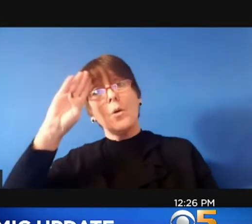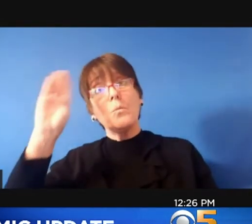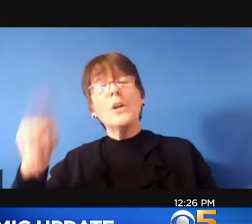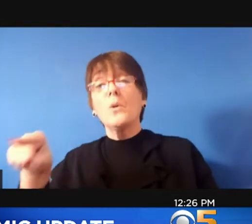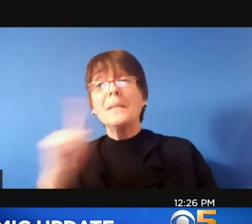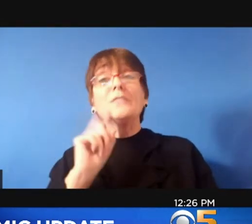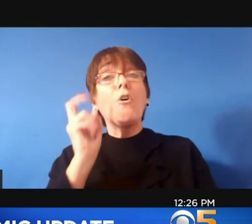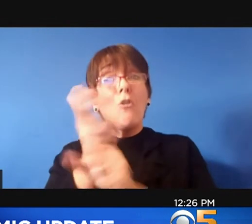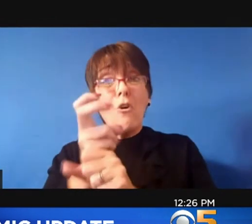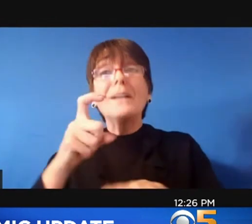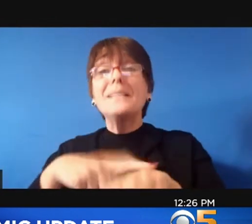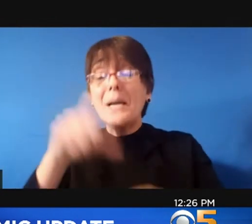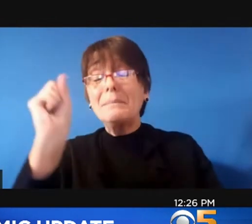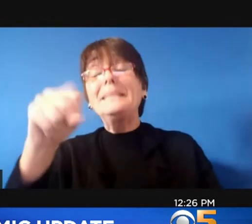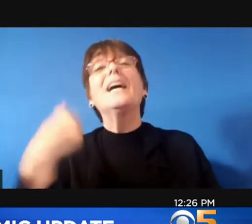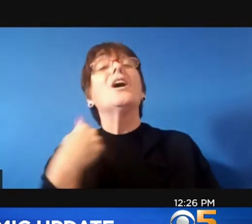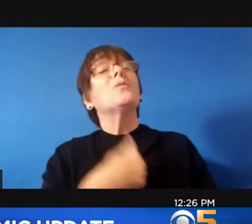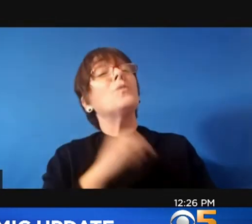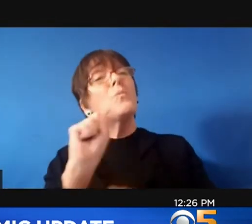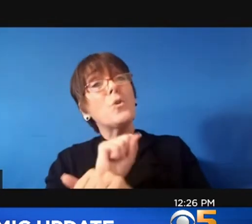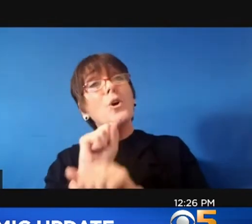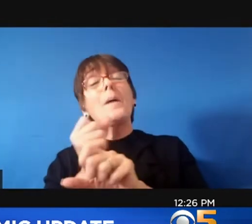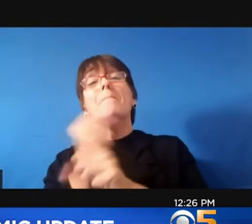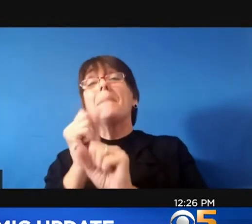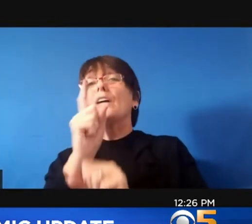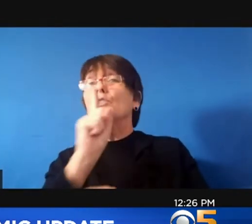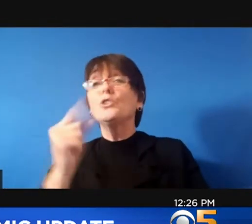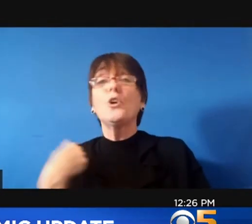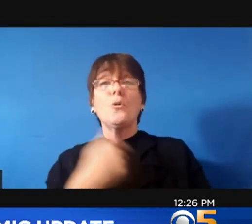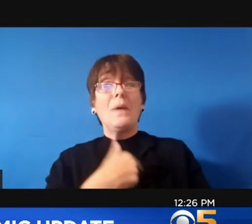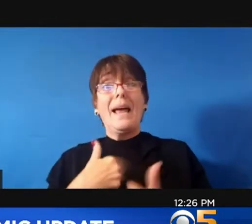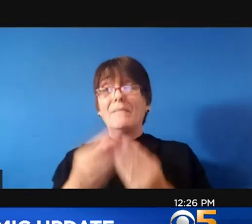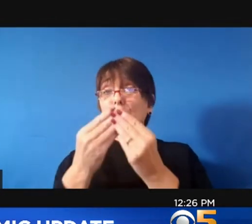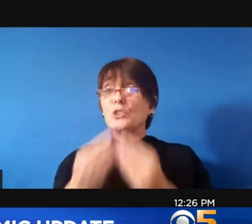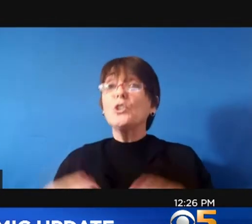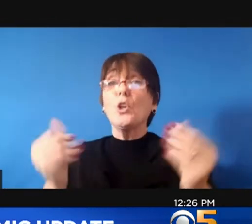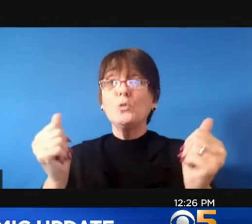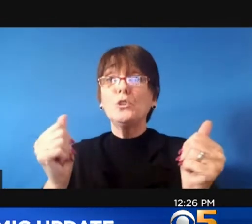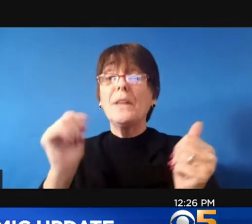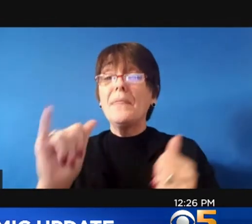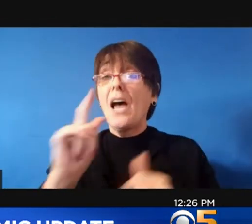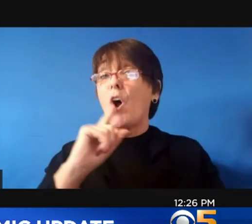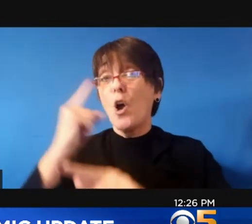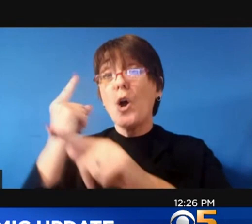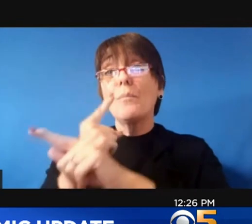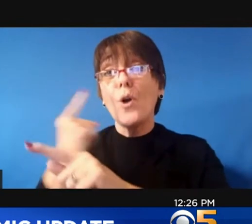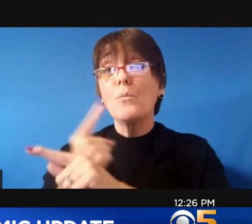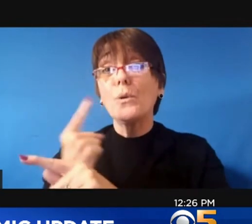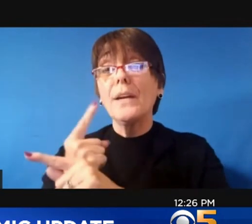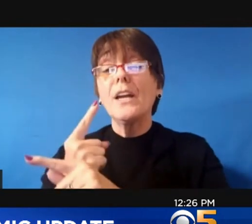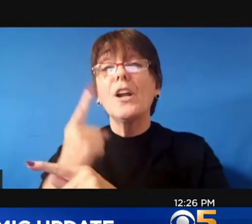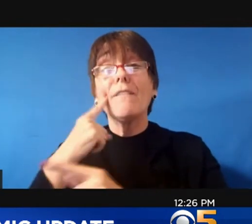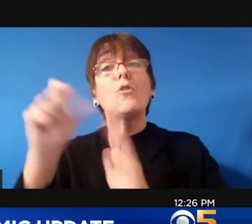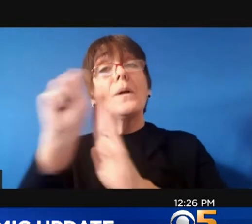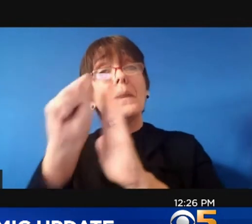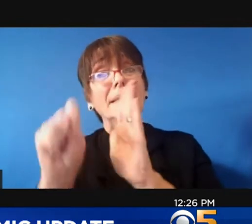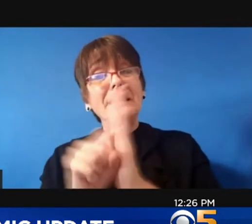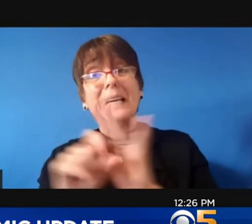PLAY OTHER TEAMS. TO PLATE LOCAL TEAMS. JUST BECAUSE IT IS ALLOWED THERE.